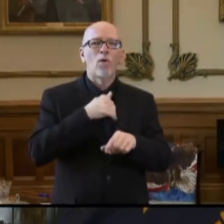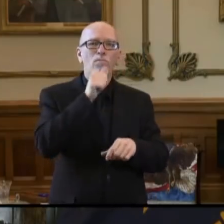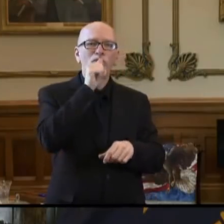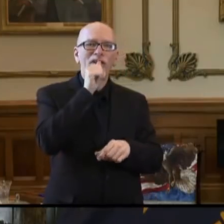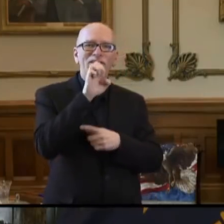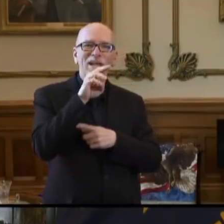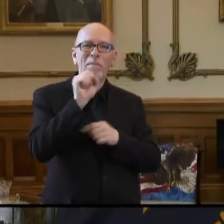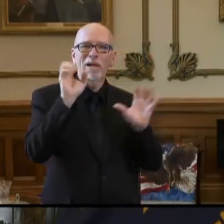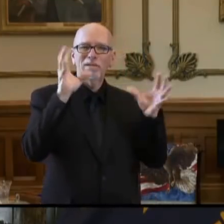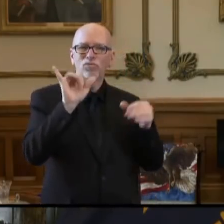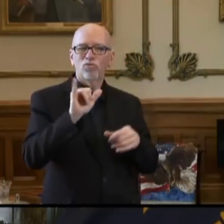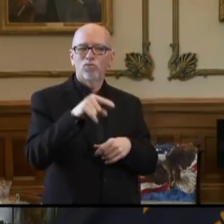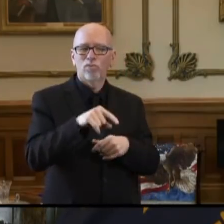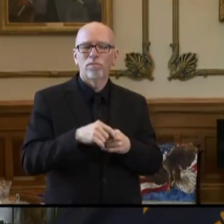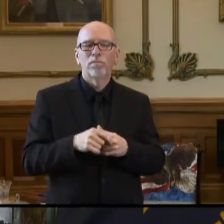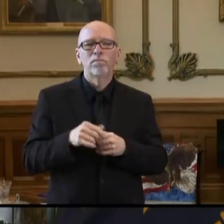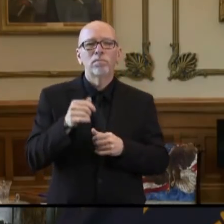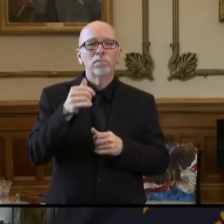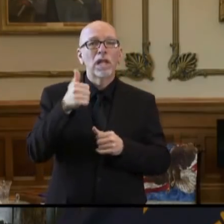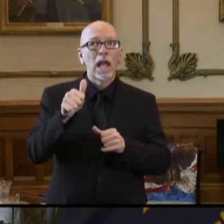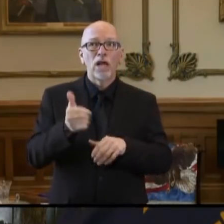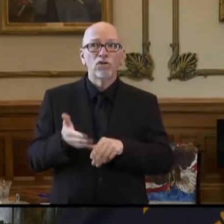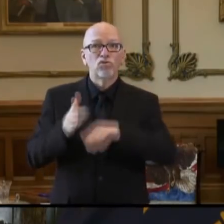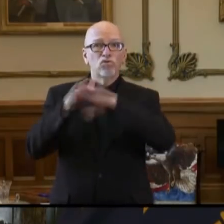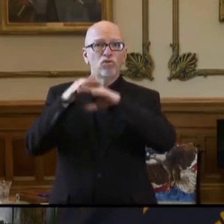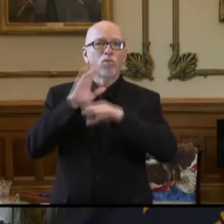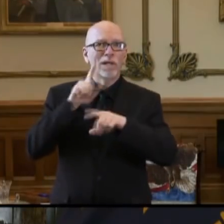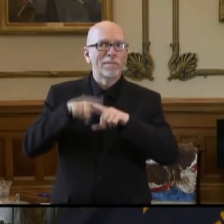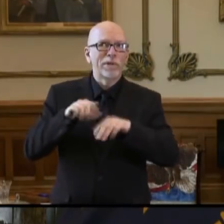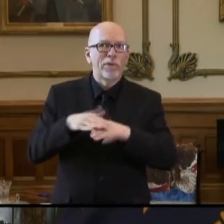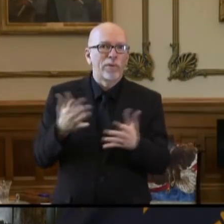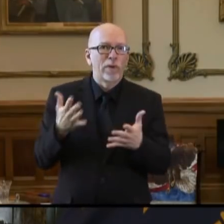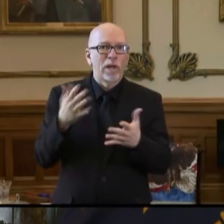FORCE FROM BOTH OUR MUNICIPAL 9 1 1 PROVIDERS AS WELL AS OUR